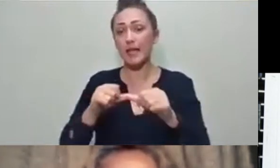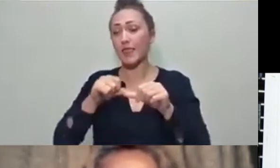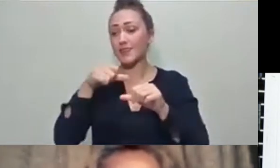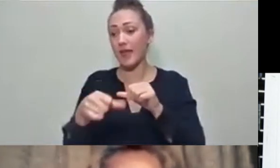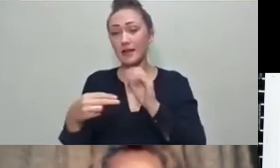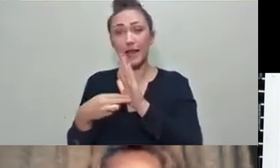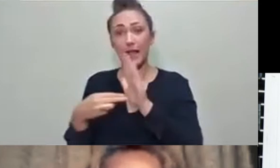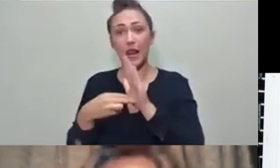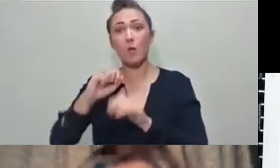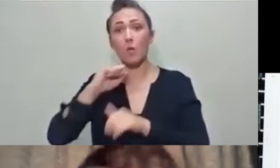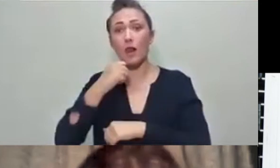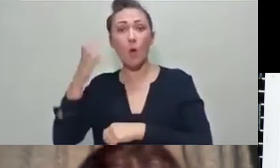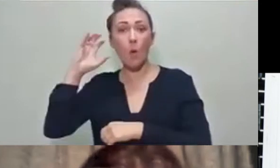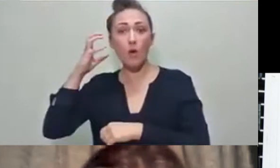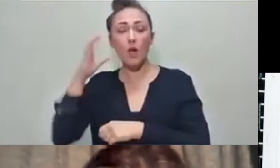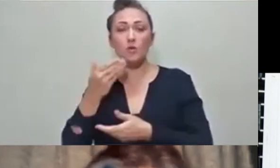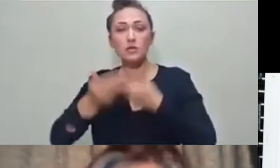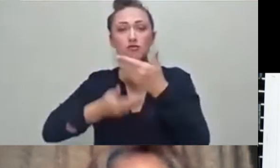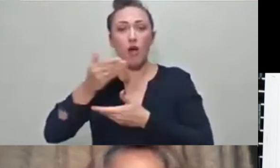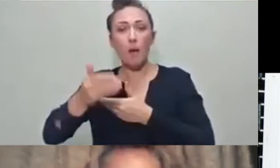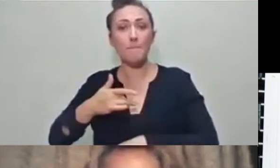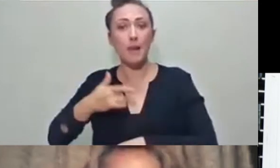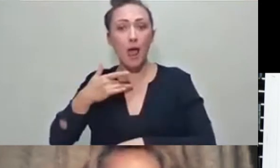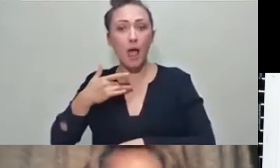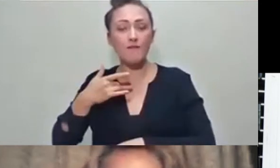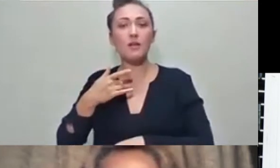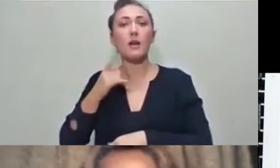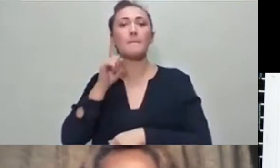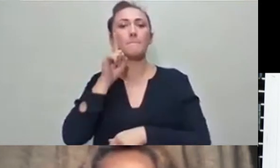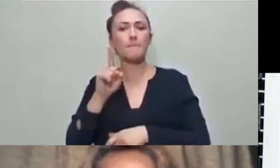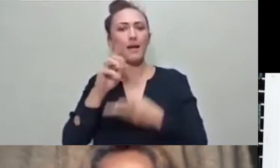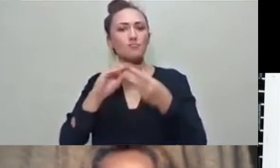but the problem was that the patrons were going to have two devices